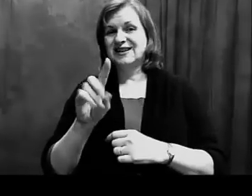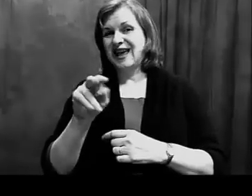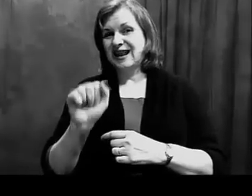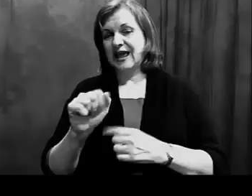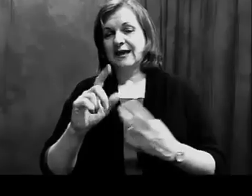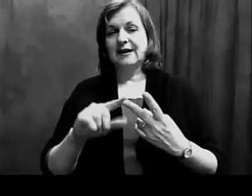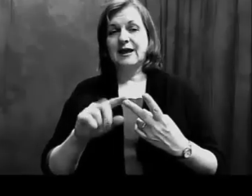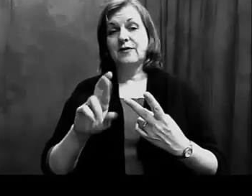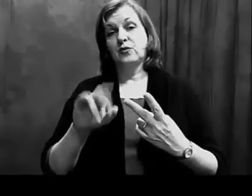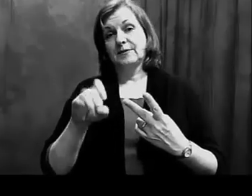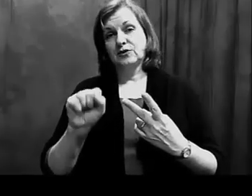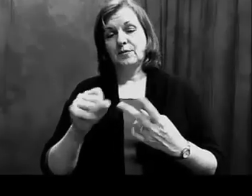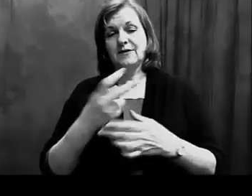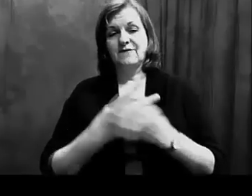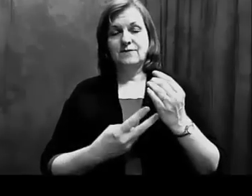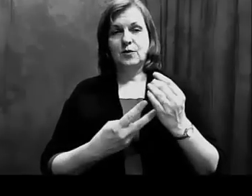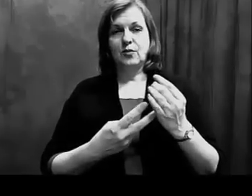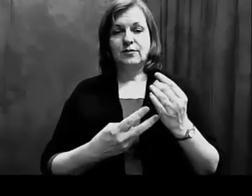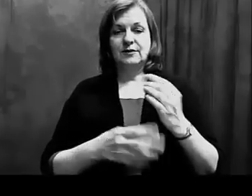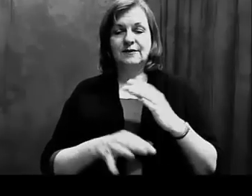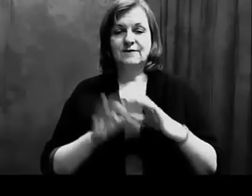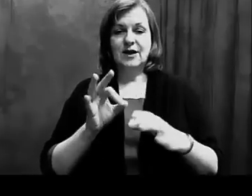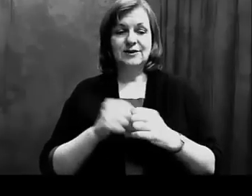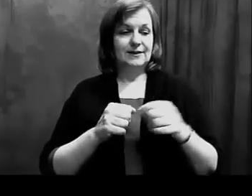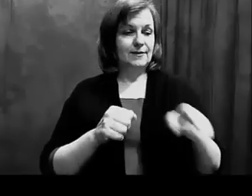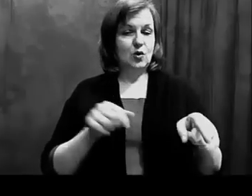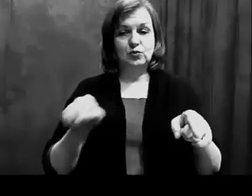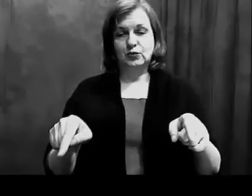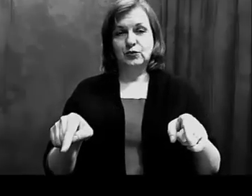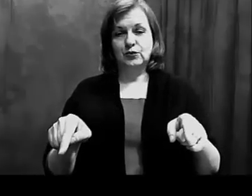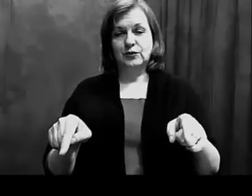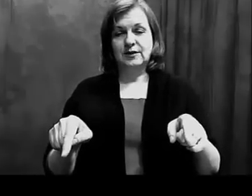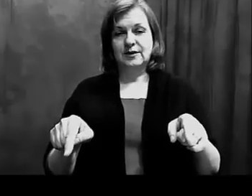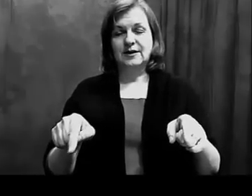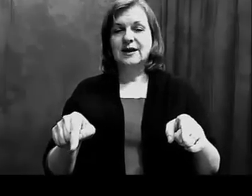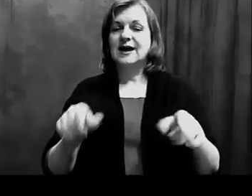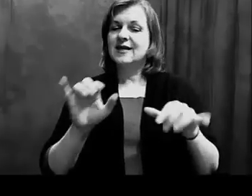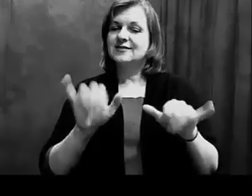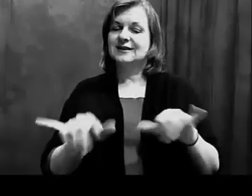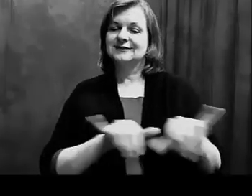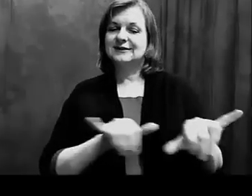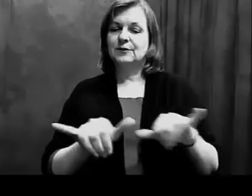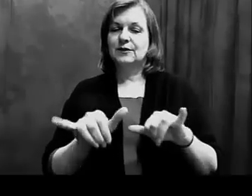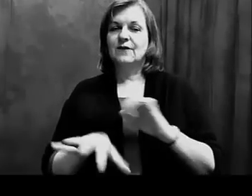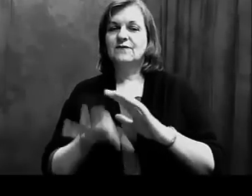and the idea is the structure of the DNA in the structure of the ribosomes found in the